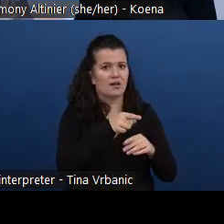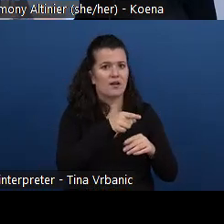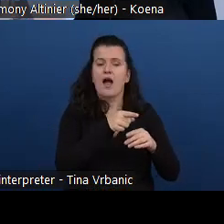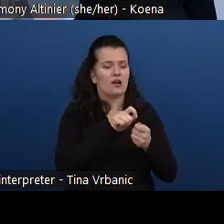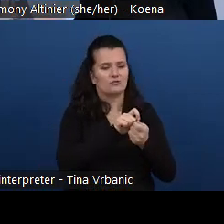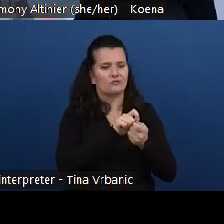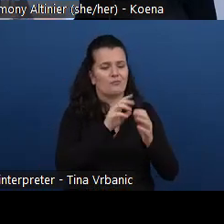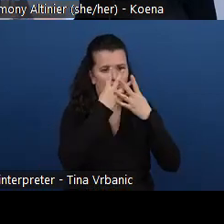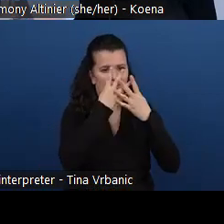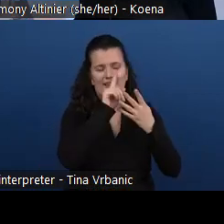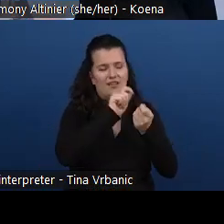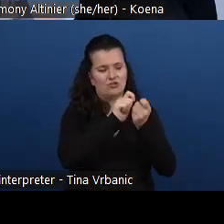found them guilty.